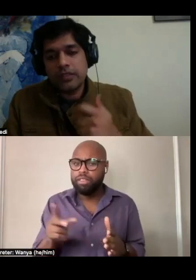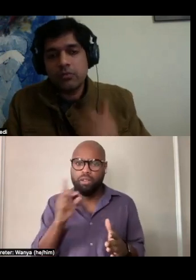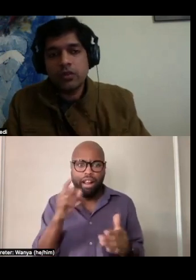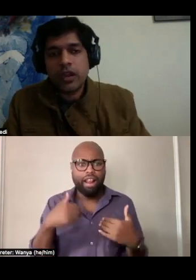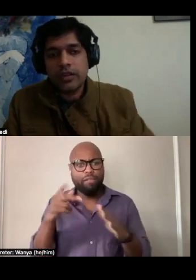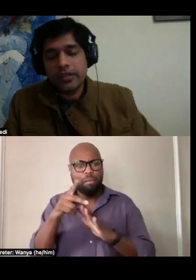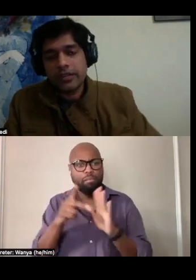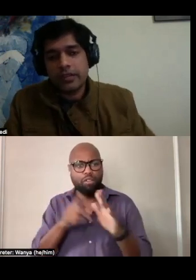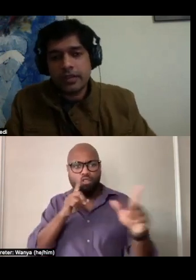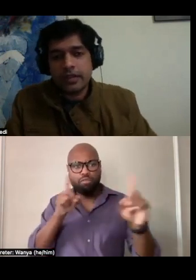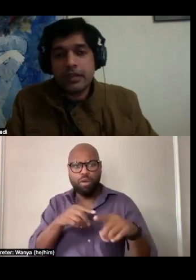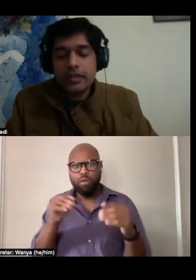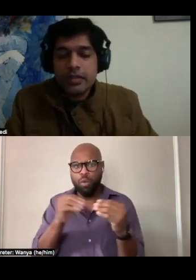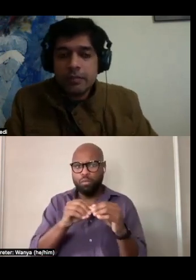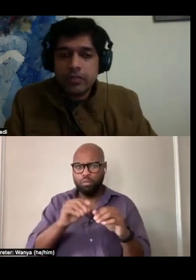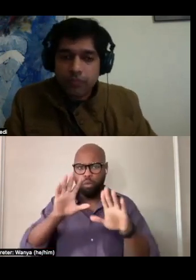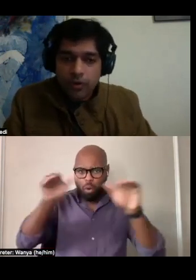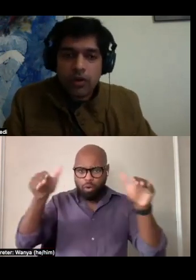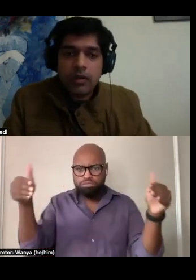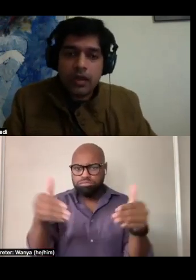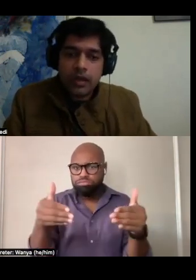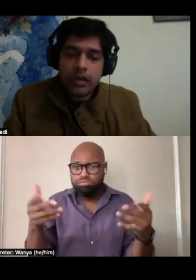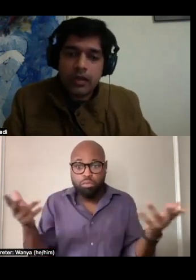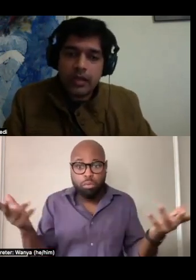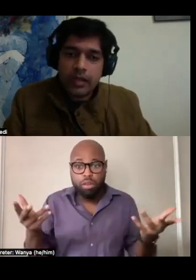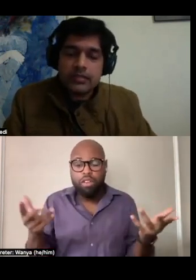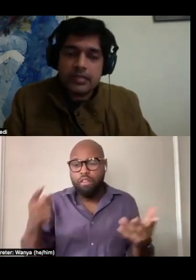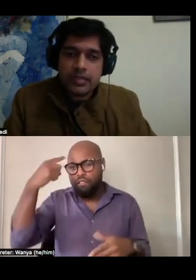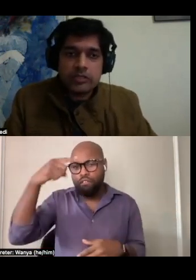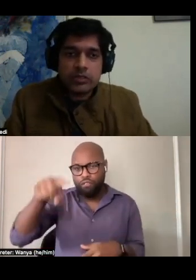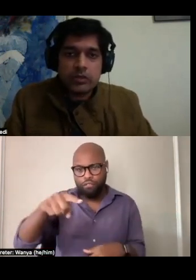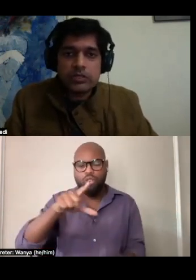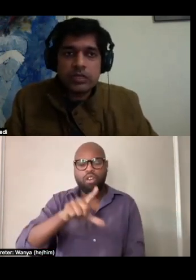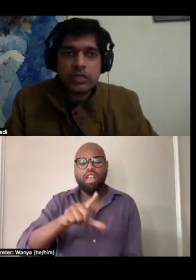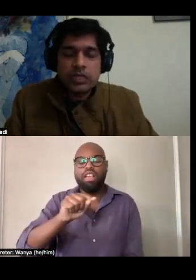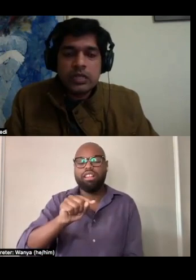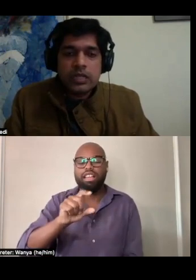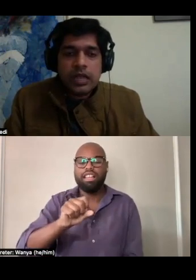more targeted for LTSS households.